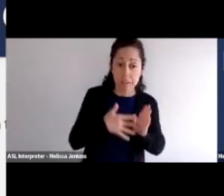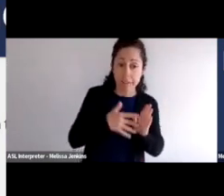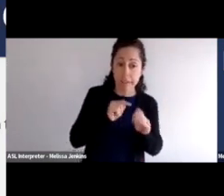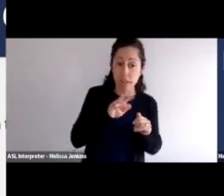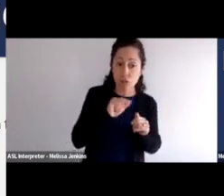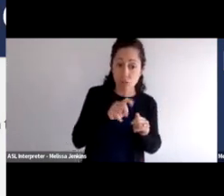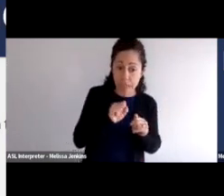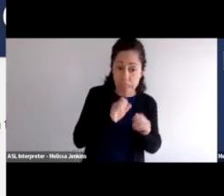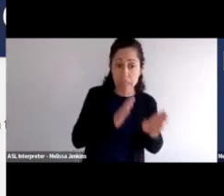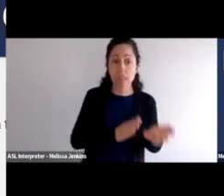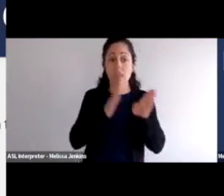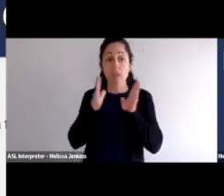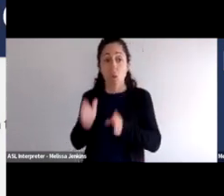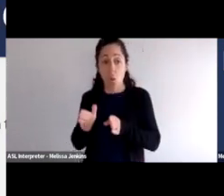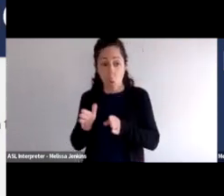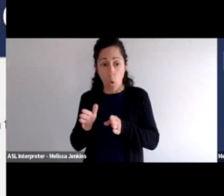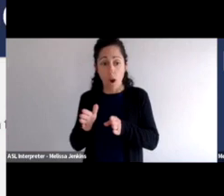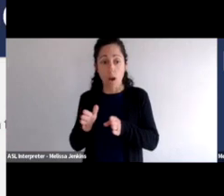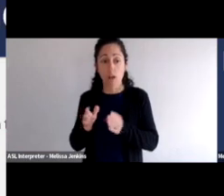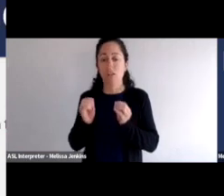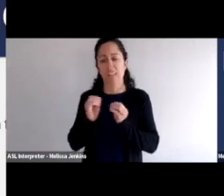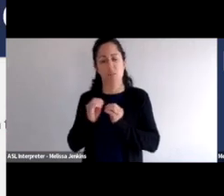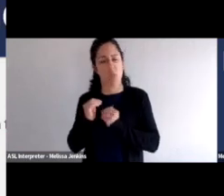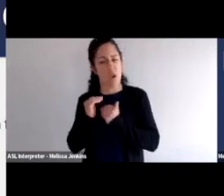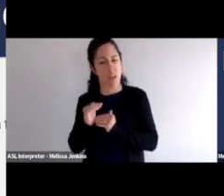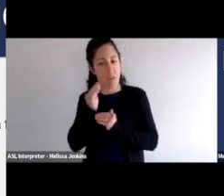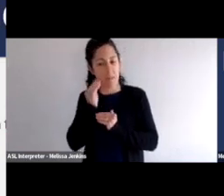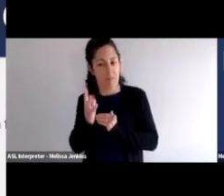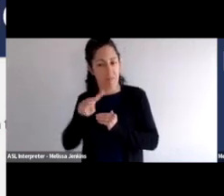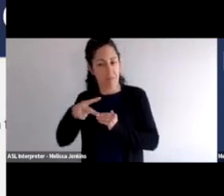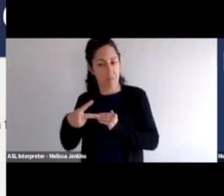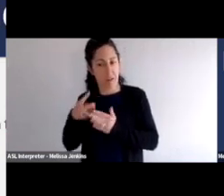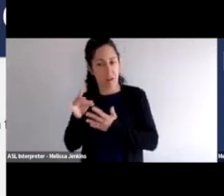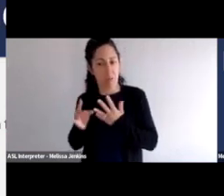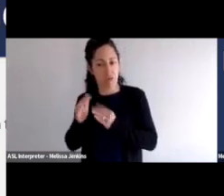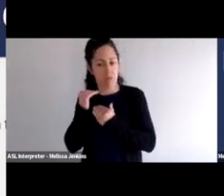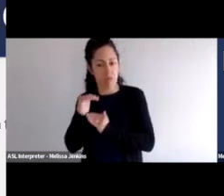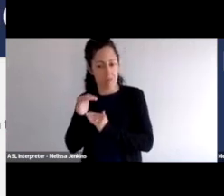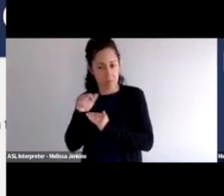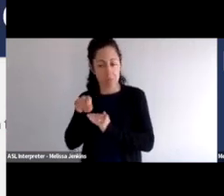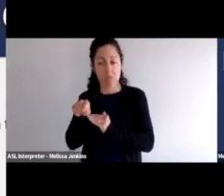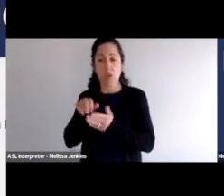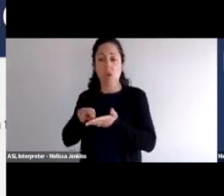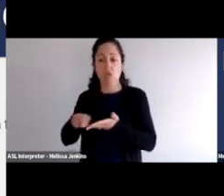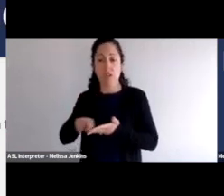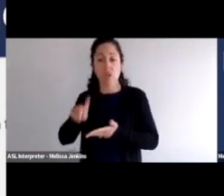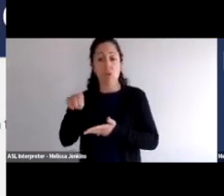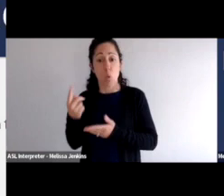more limiting but perfectly acceptable and that's just research being done in areas of